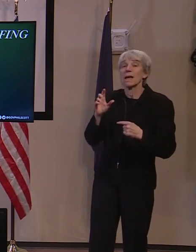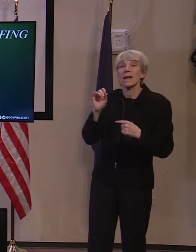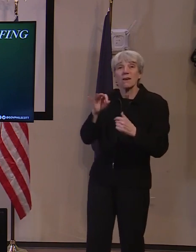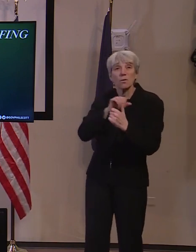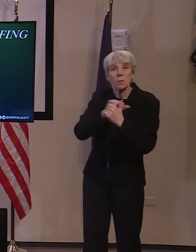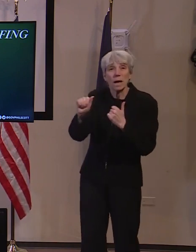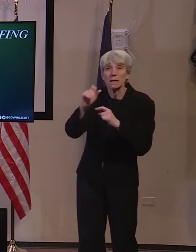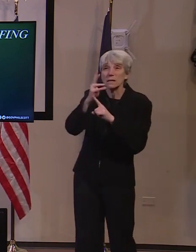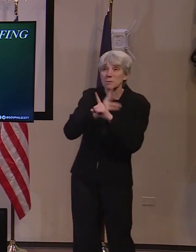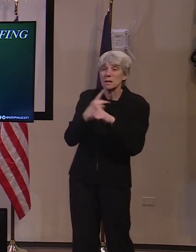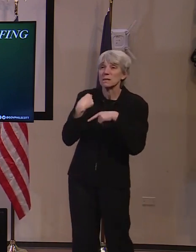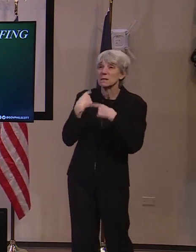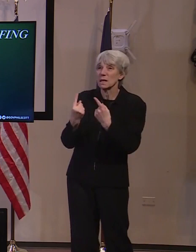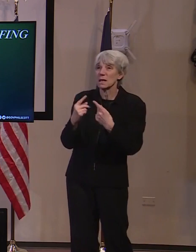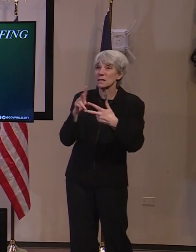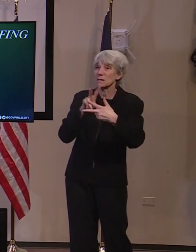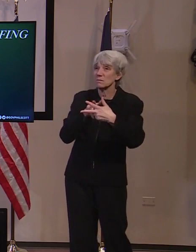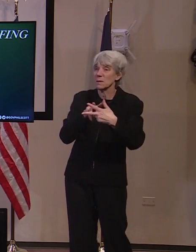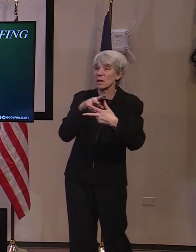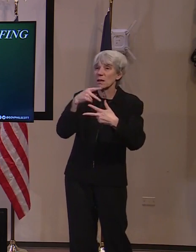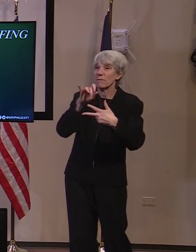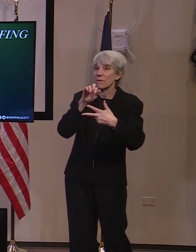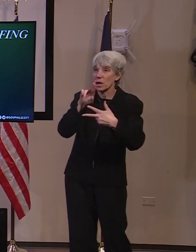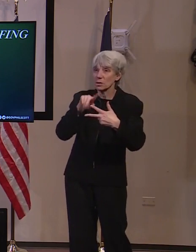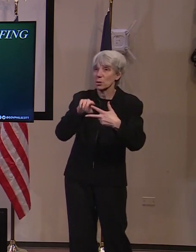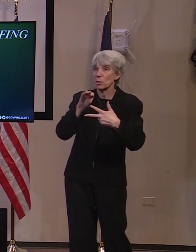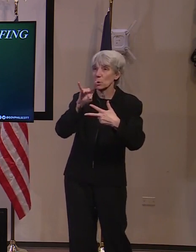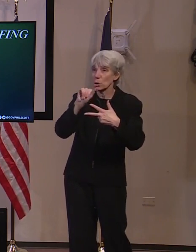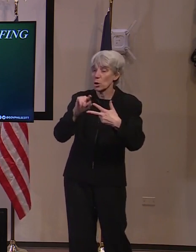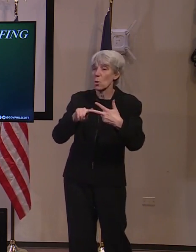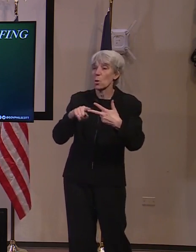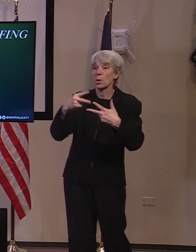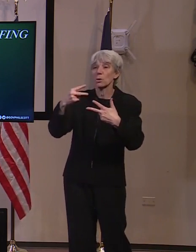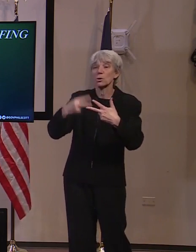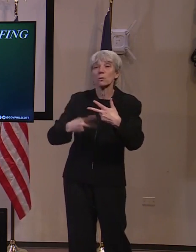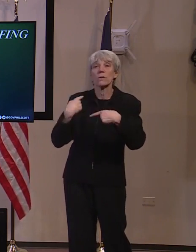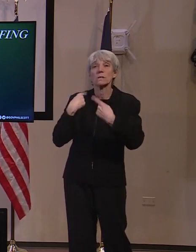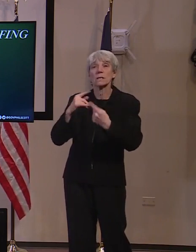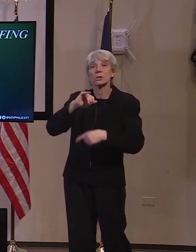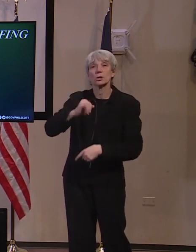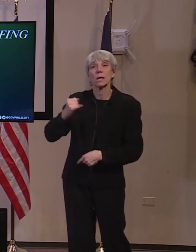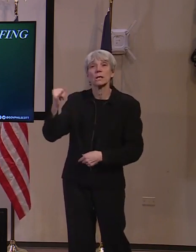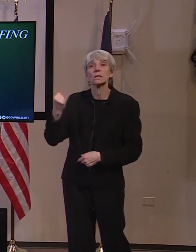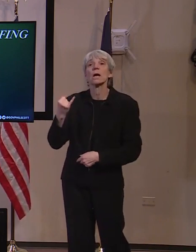since J and J. And I based this on all the evidence we have with the Delta